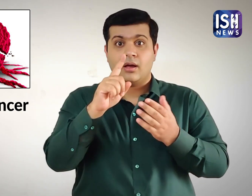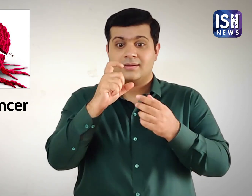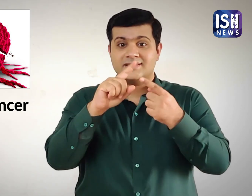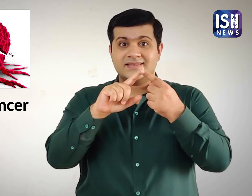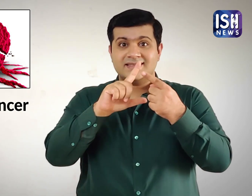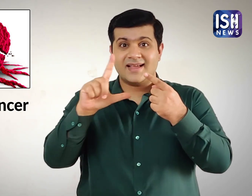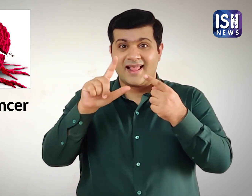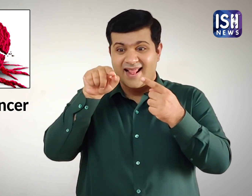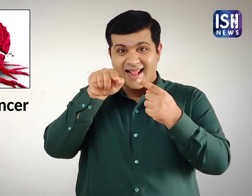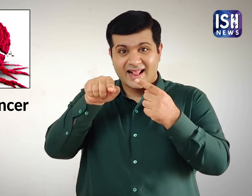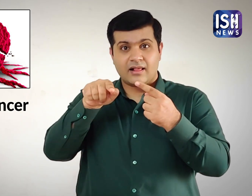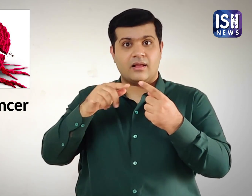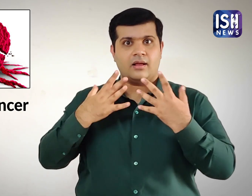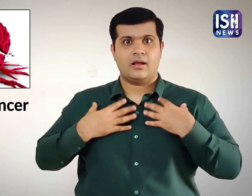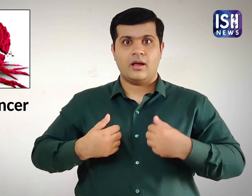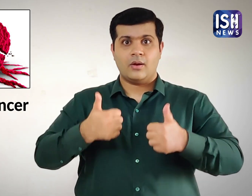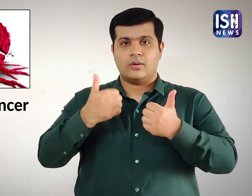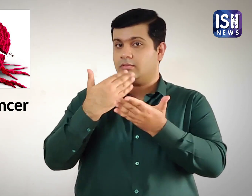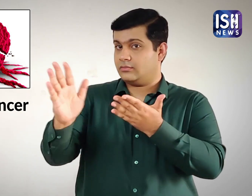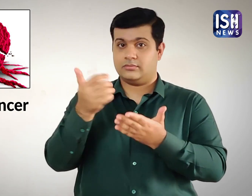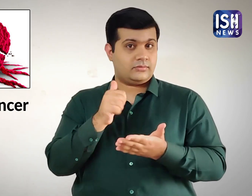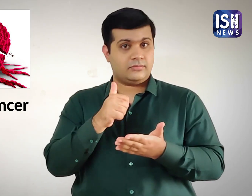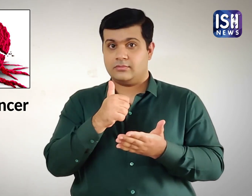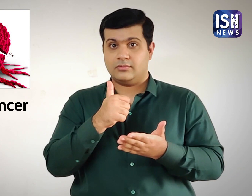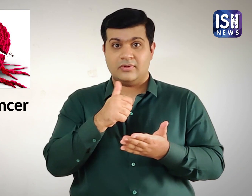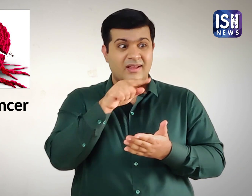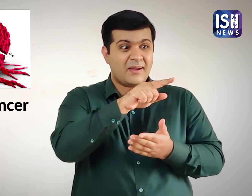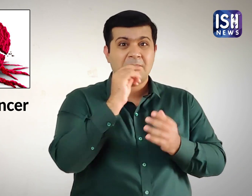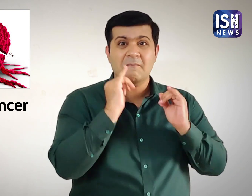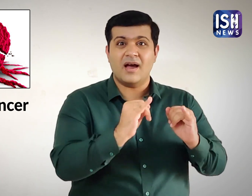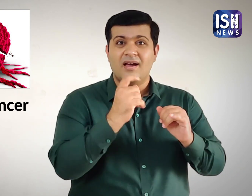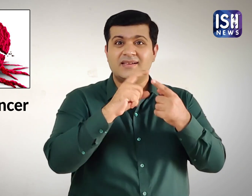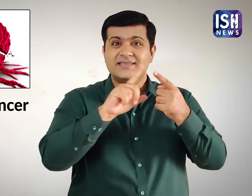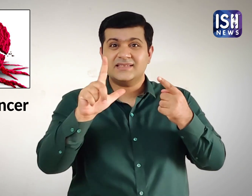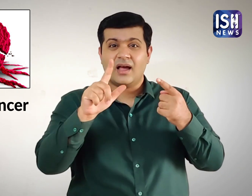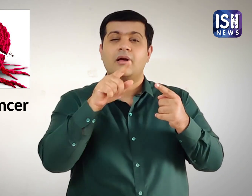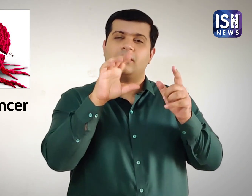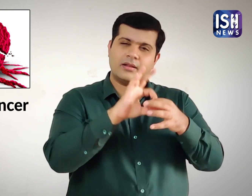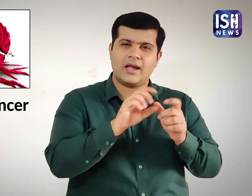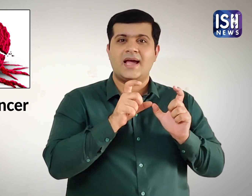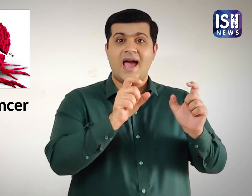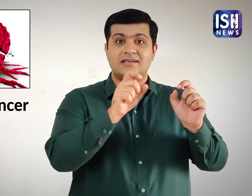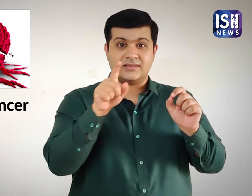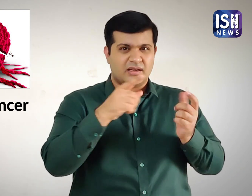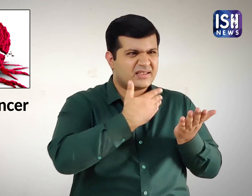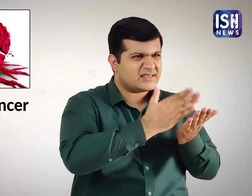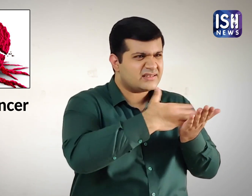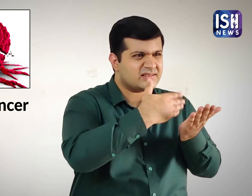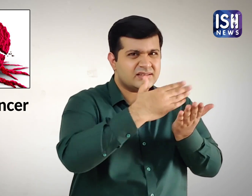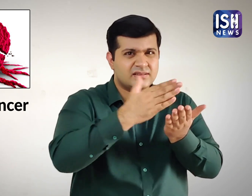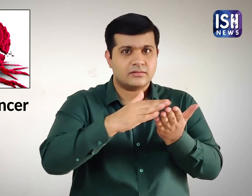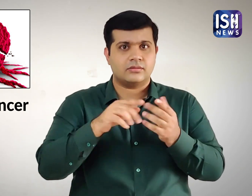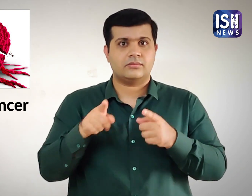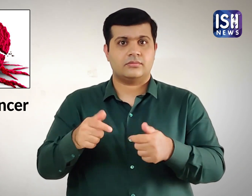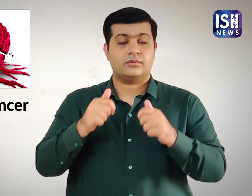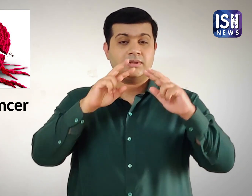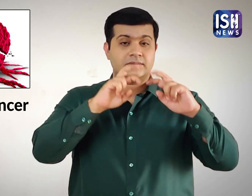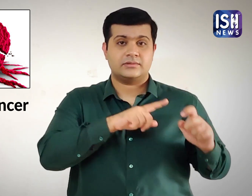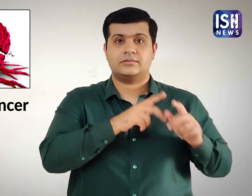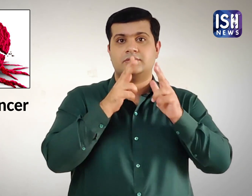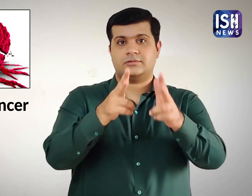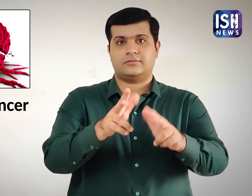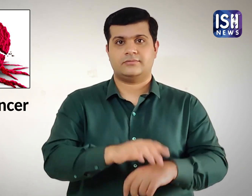but without harming healthy cells.